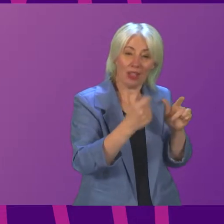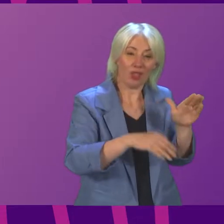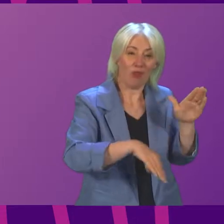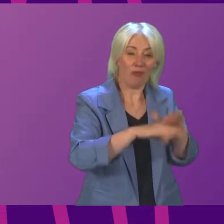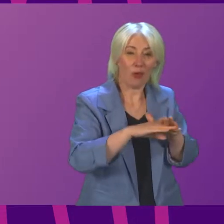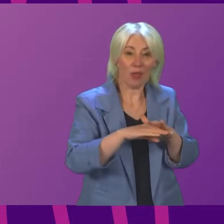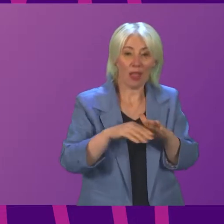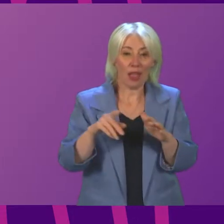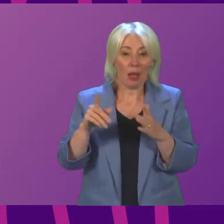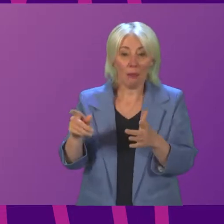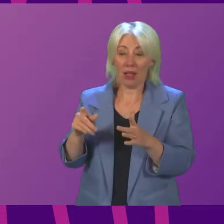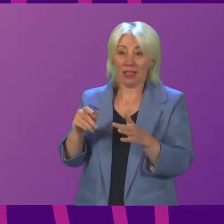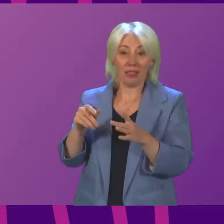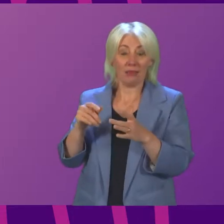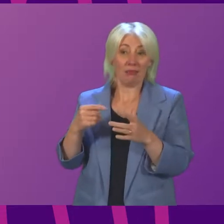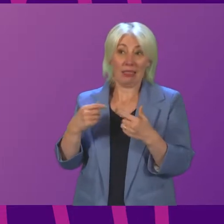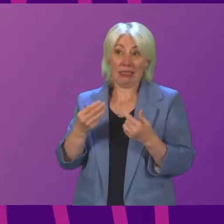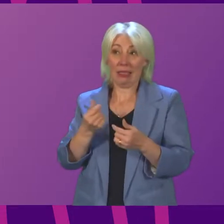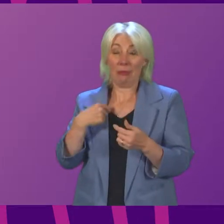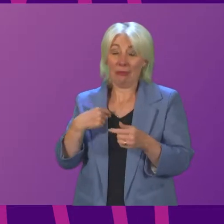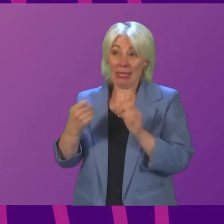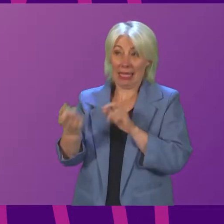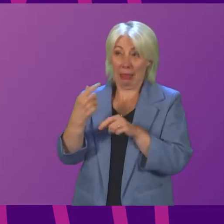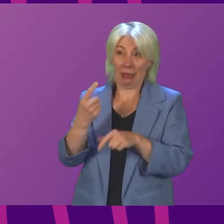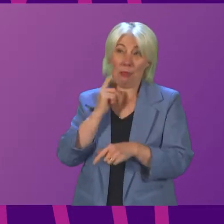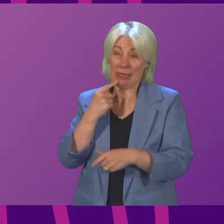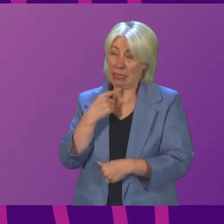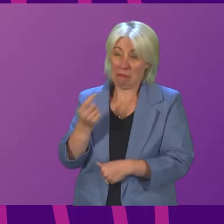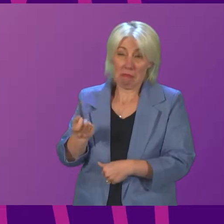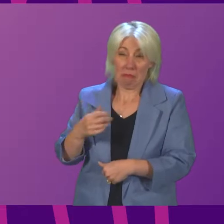their local late-night venue or nightclub. That suggests that the scheme is working very well.